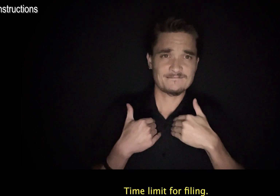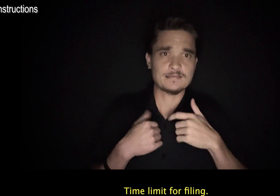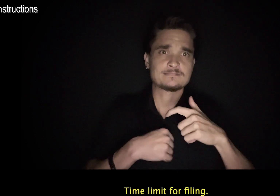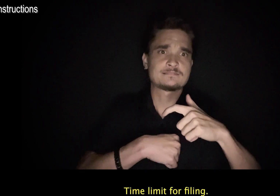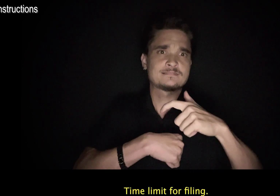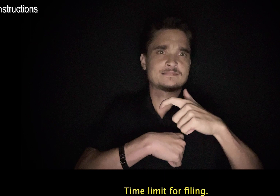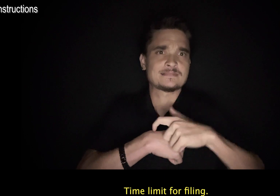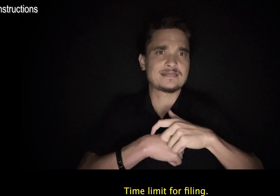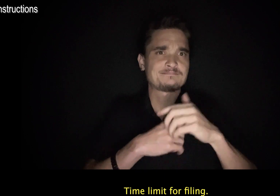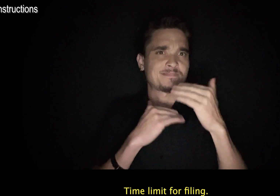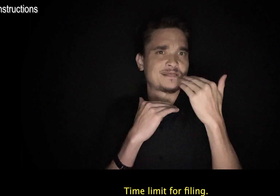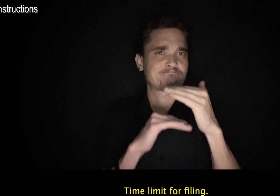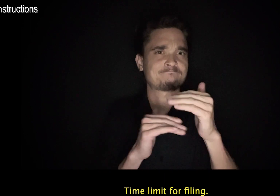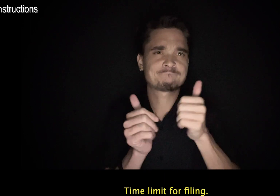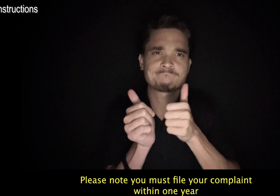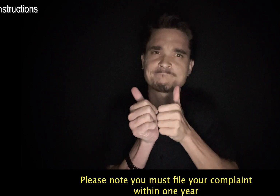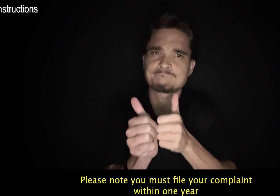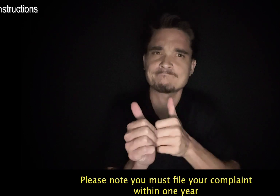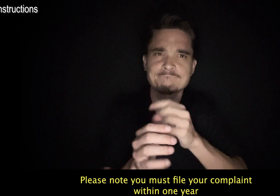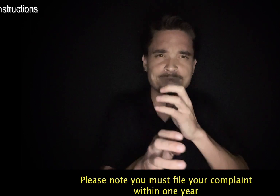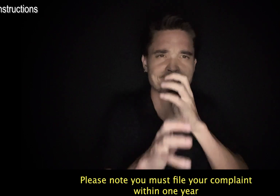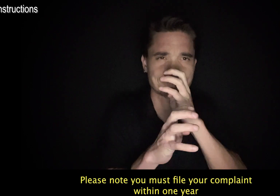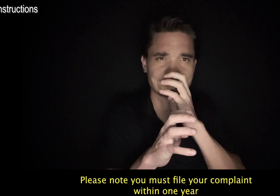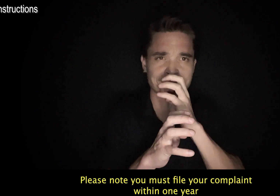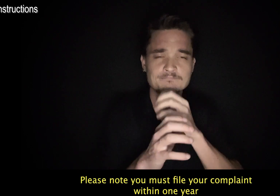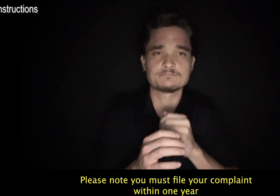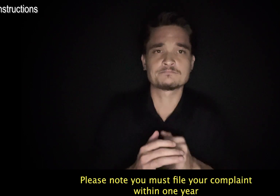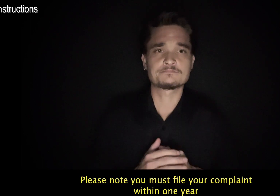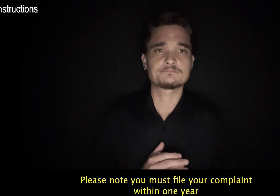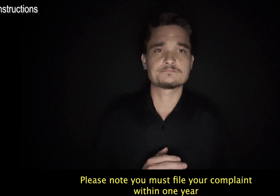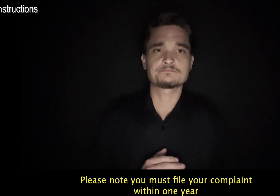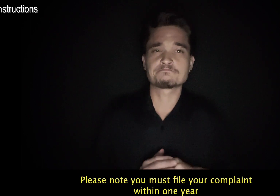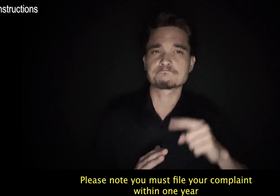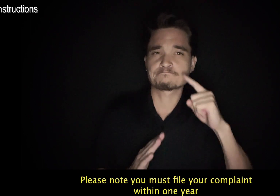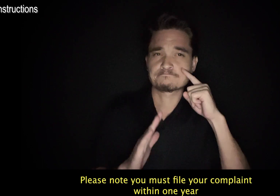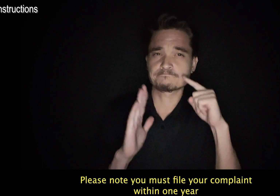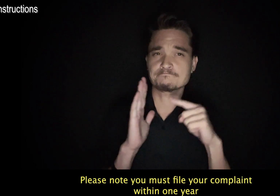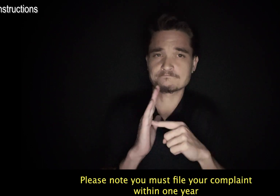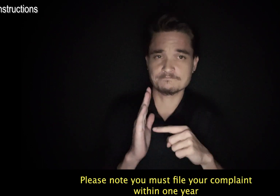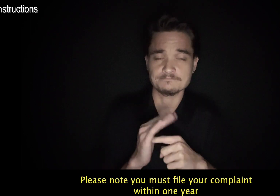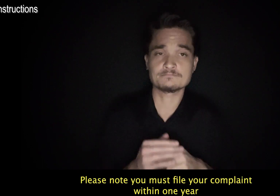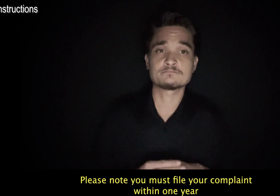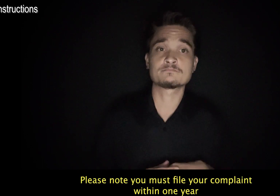Time limit for filing. Please note you must file your complaint within one year